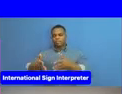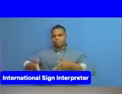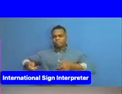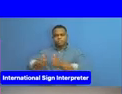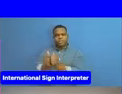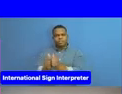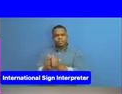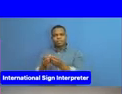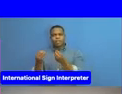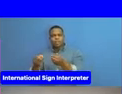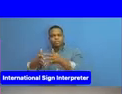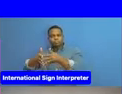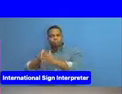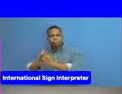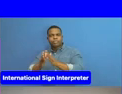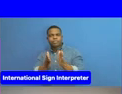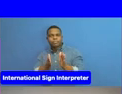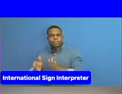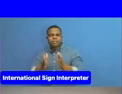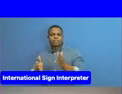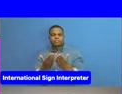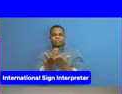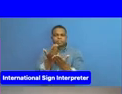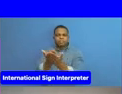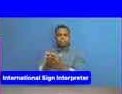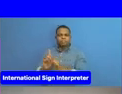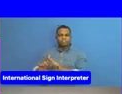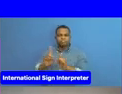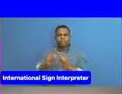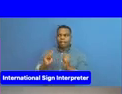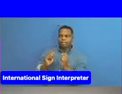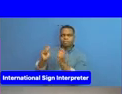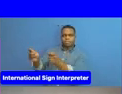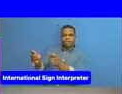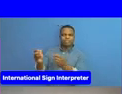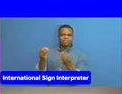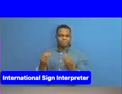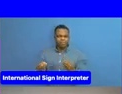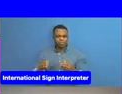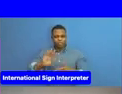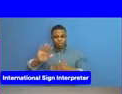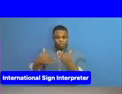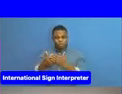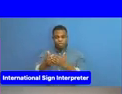Then as Perform Europe is also more than a funding scheme for selected partnerships, we will be collecting the learnings of the selected projects